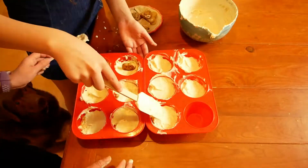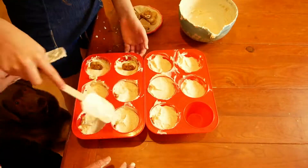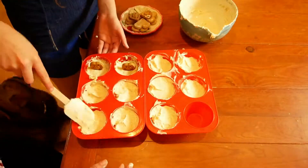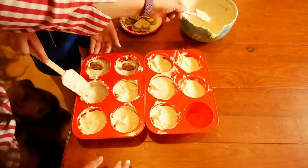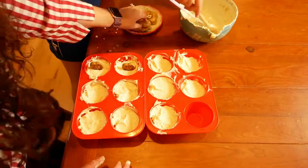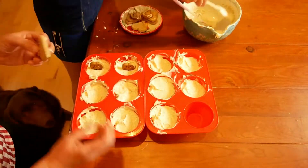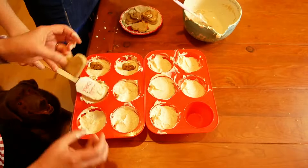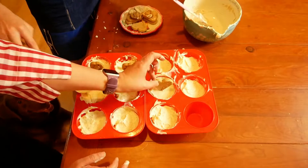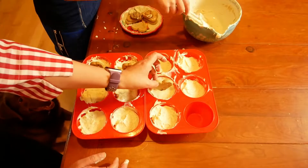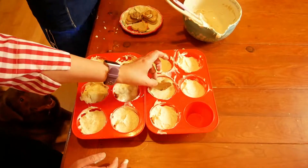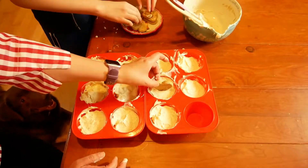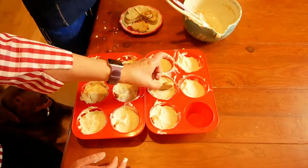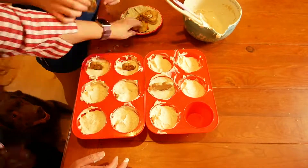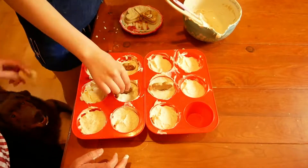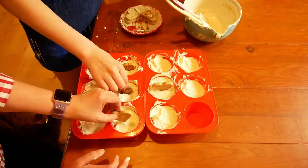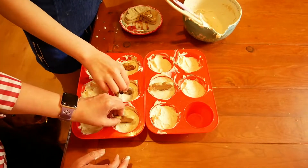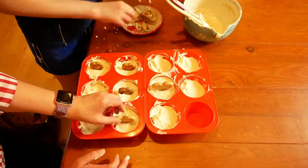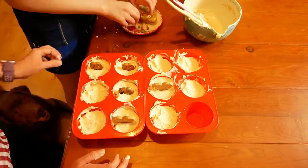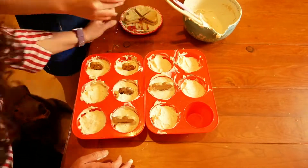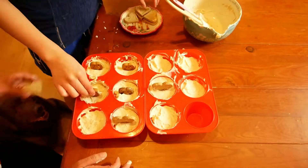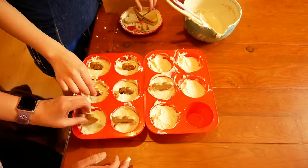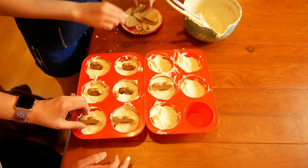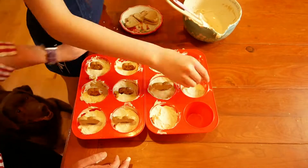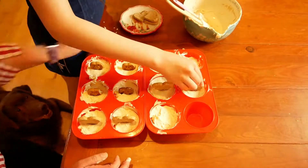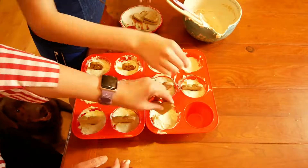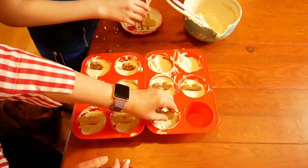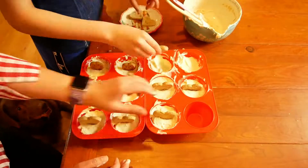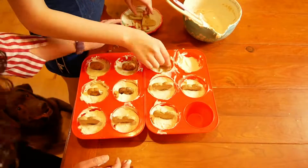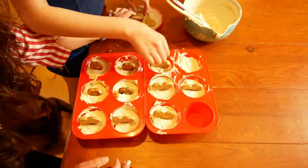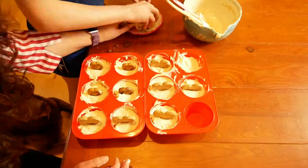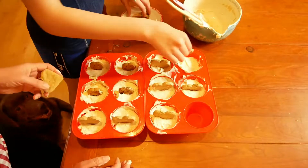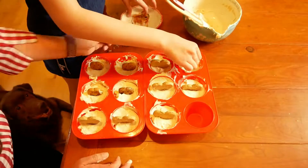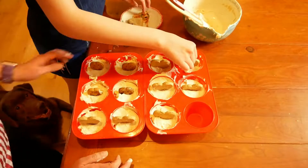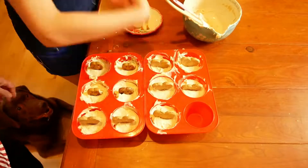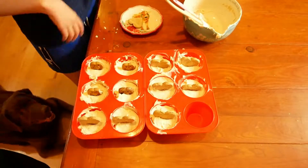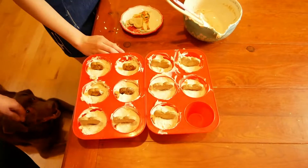cleaner and prettier i mean it came out don't get me wrong it looks okay but they could have looked